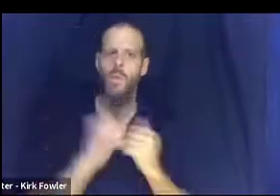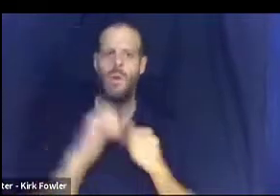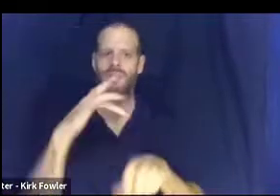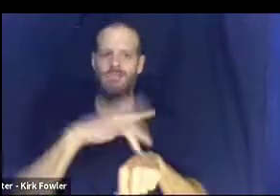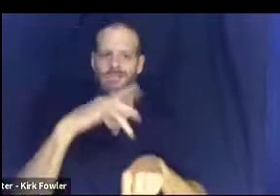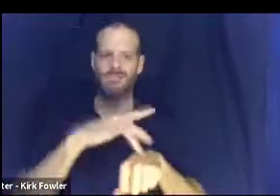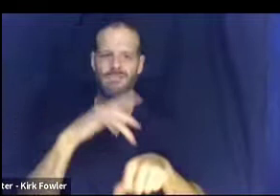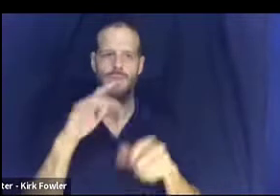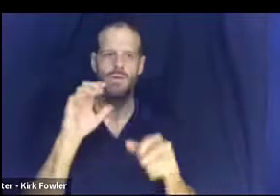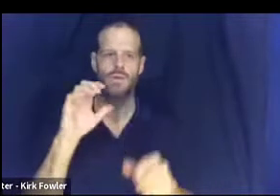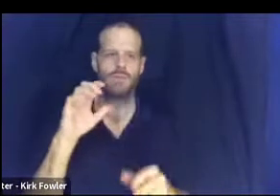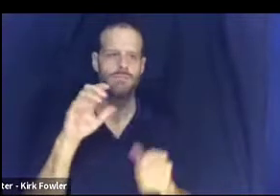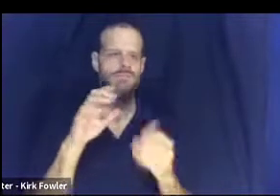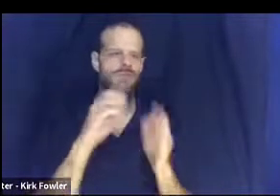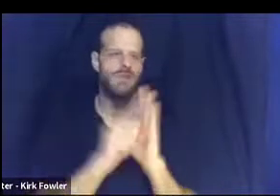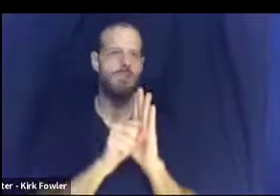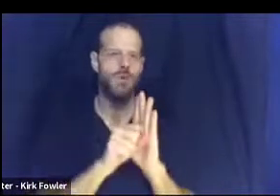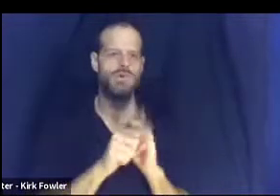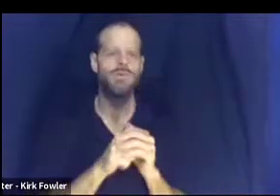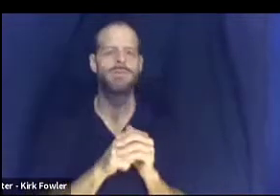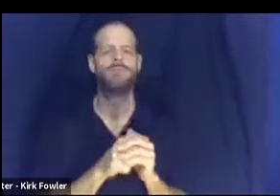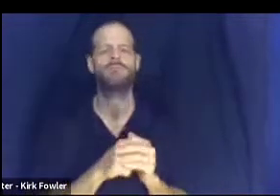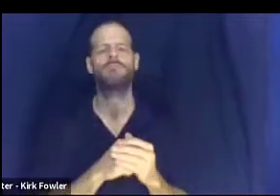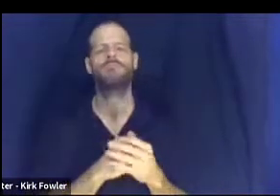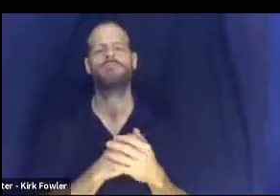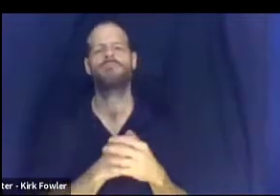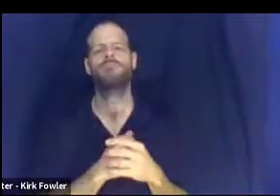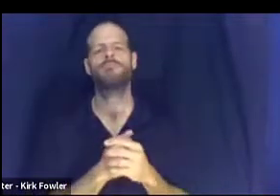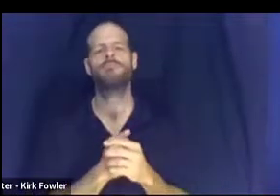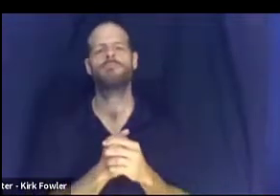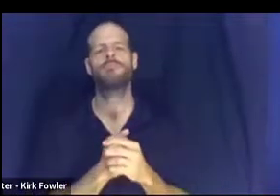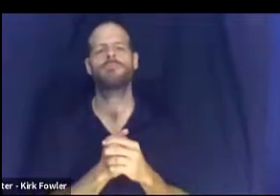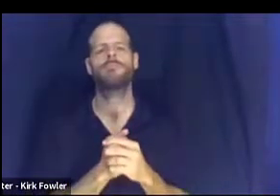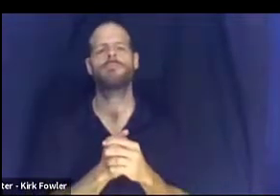And I don't really know if this exists anywhere